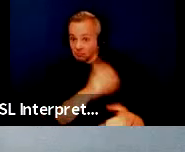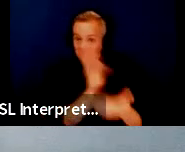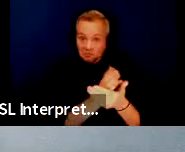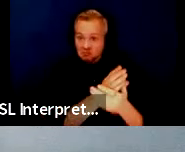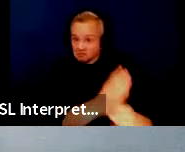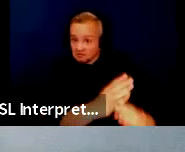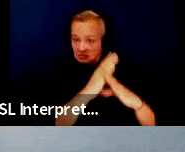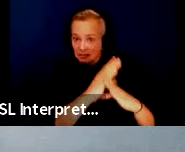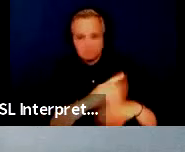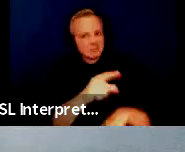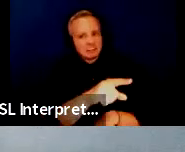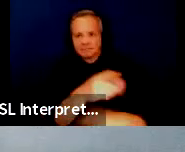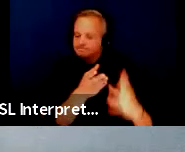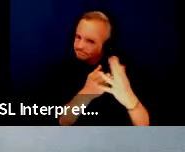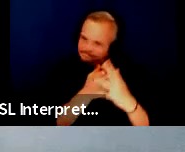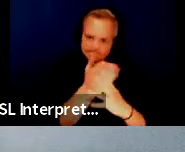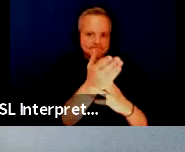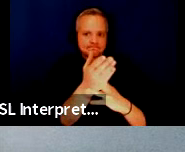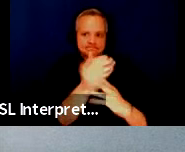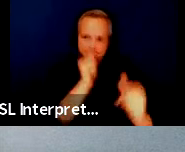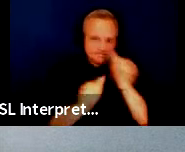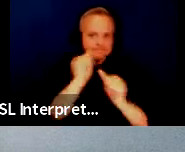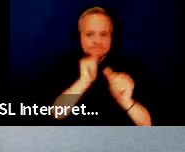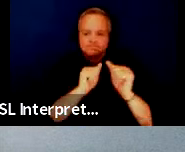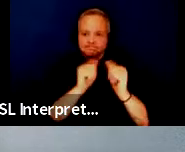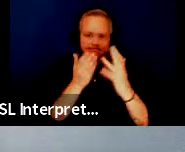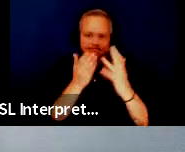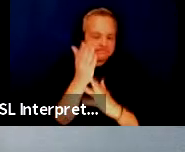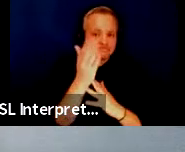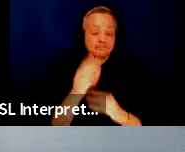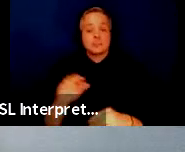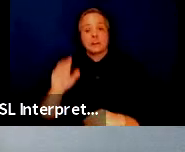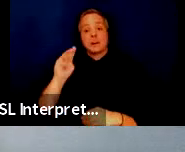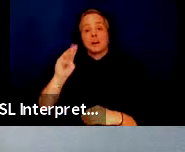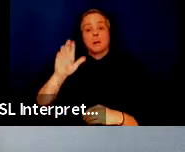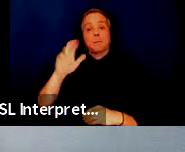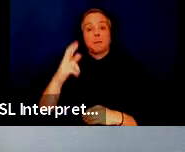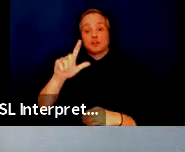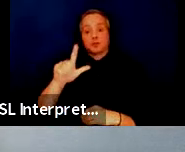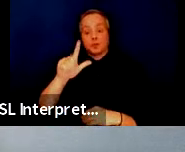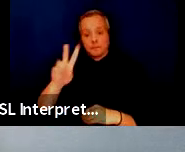ON MARCH 21st, 1985, RICK STARTED HIS MAN IN MOTION WORLD TOUR.